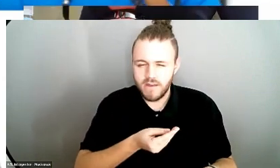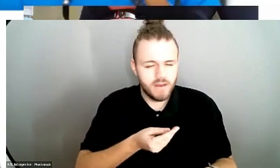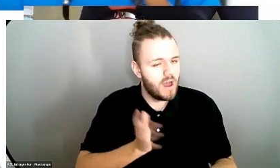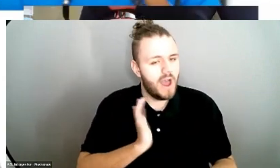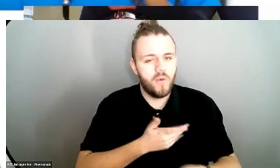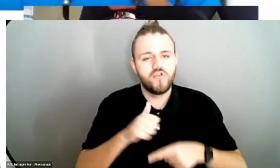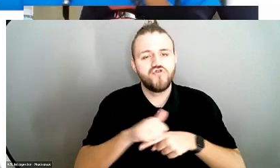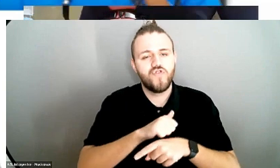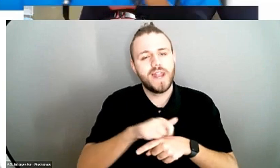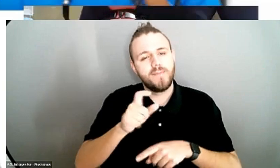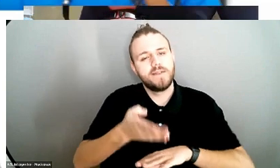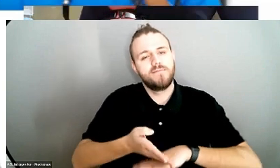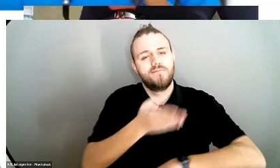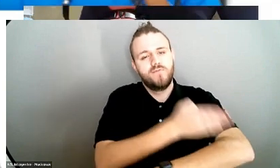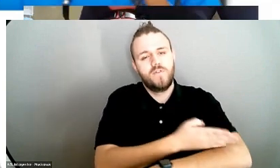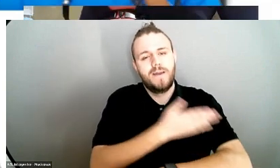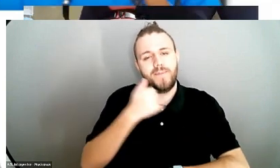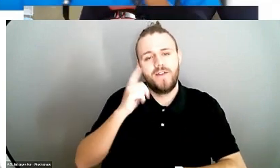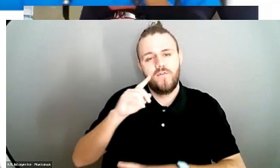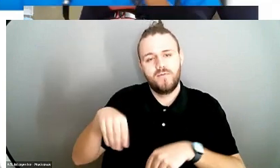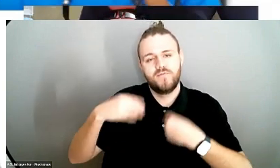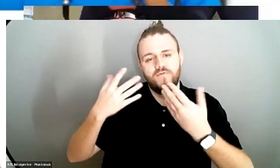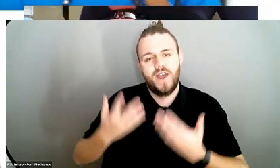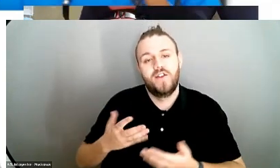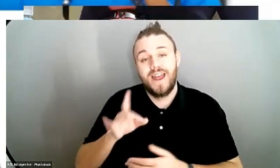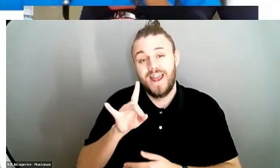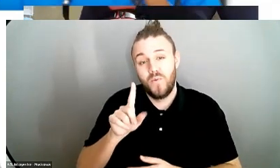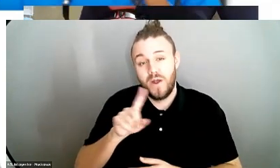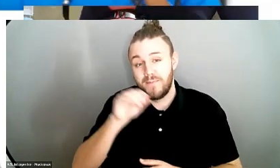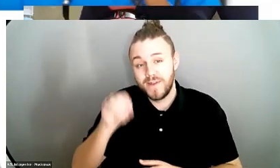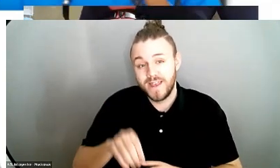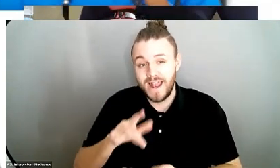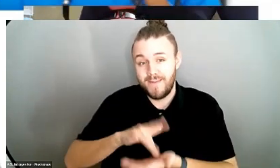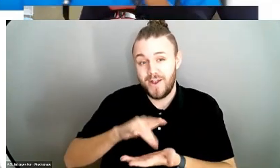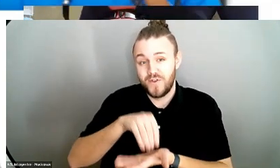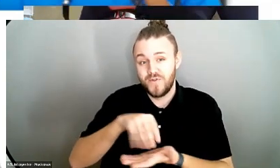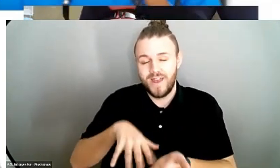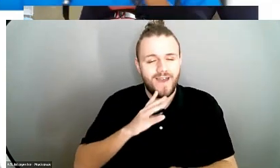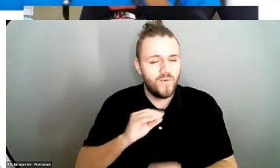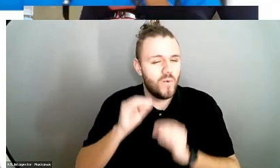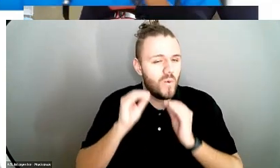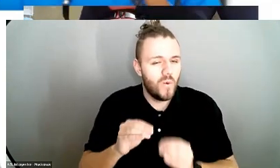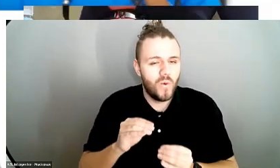health care providers as 81% of medical students have no training and disability care.